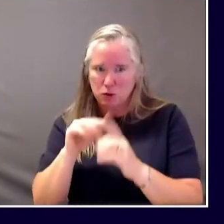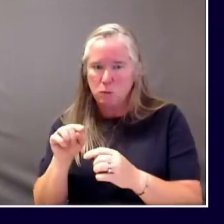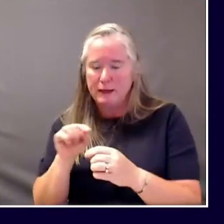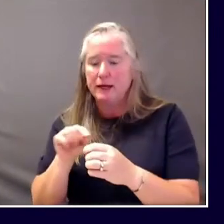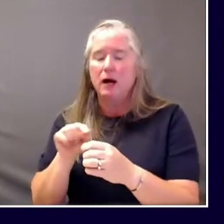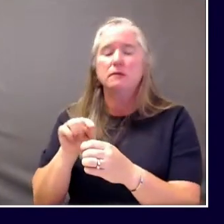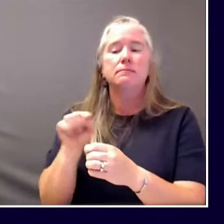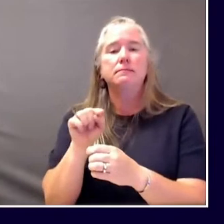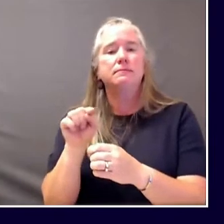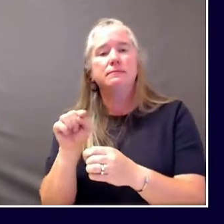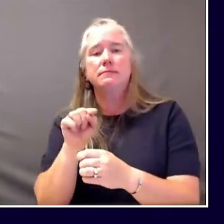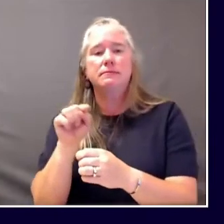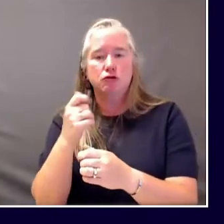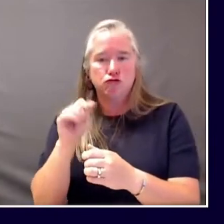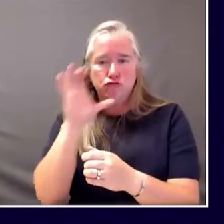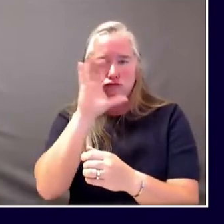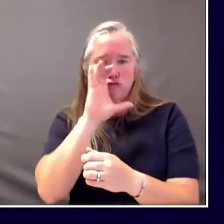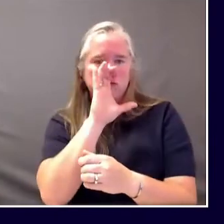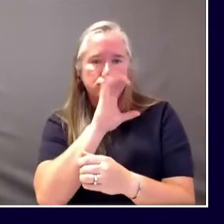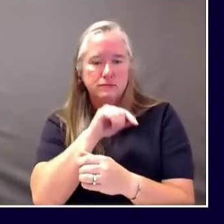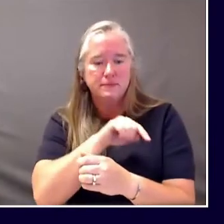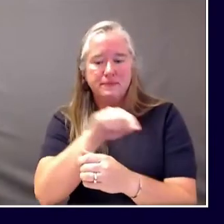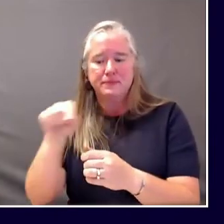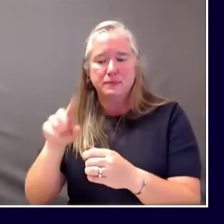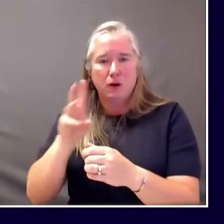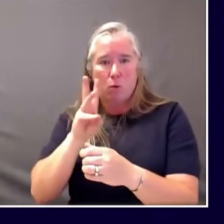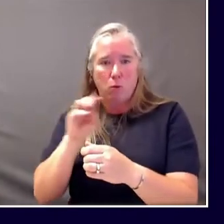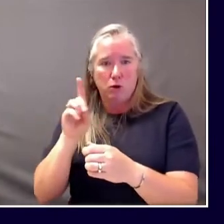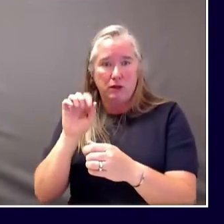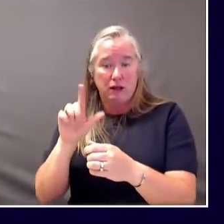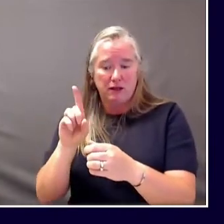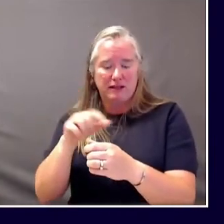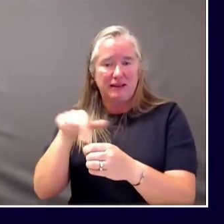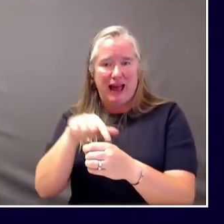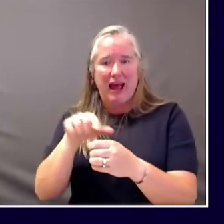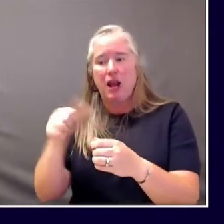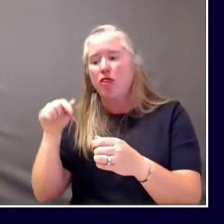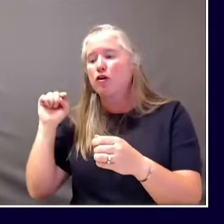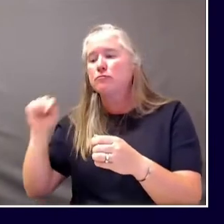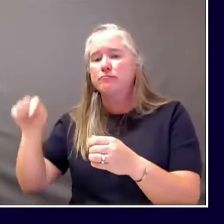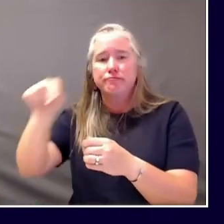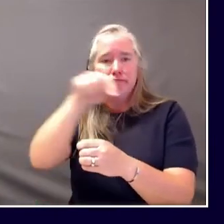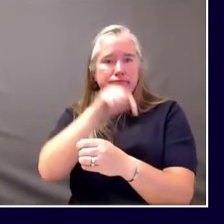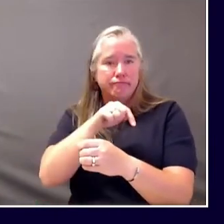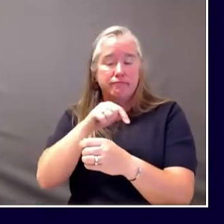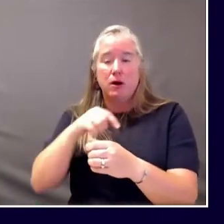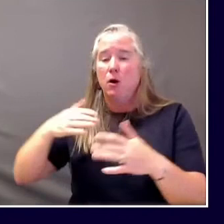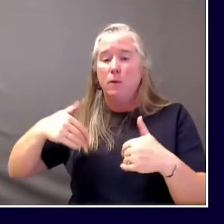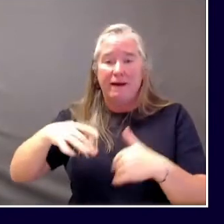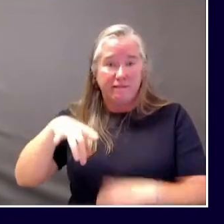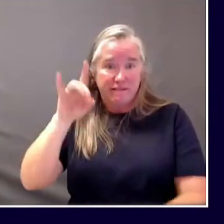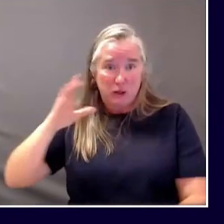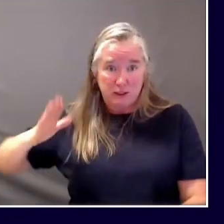possible linkages between what ones anything else going on at